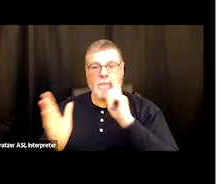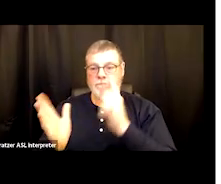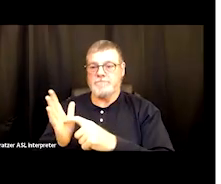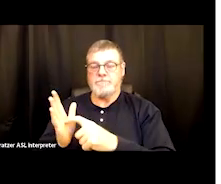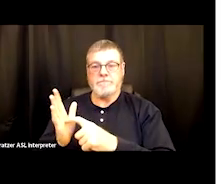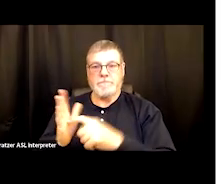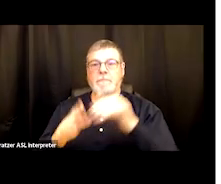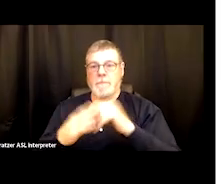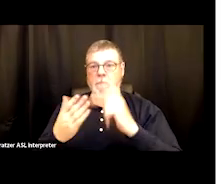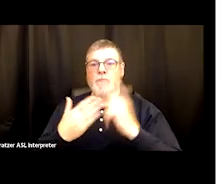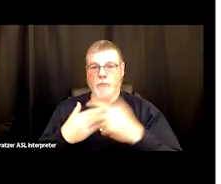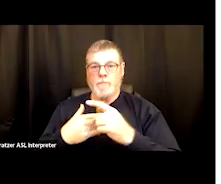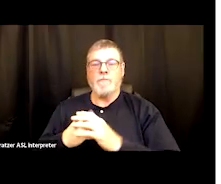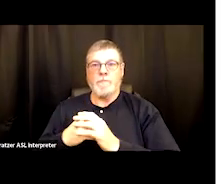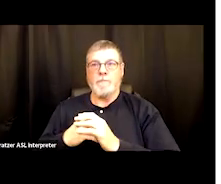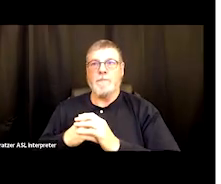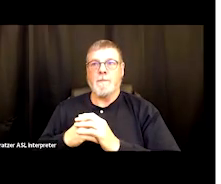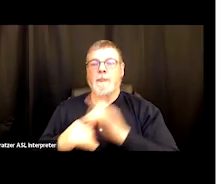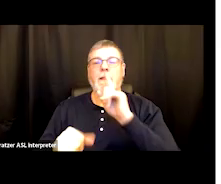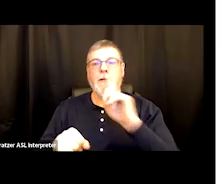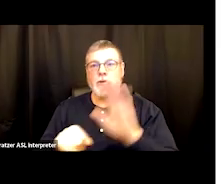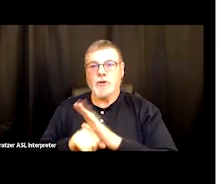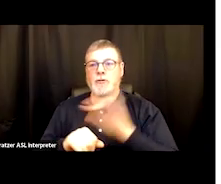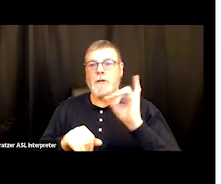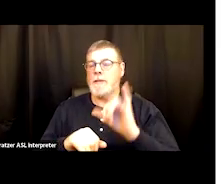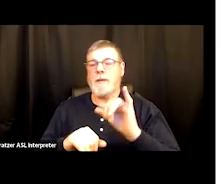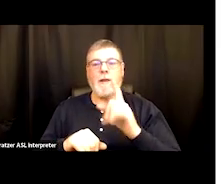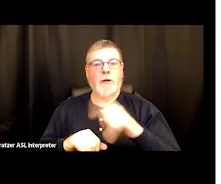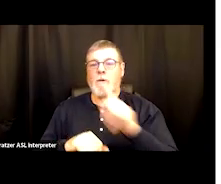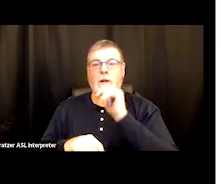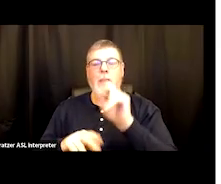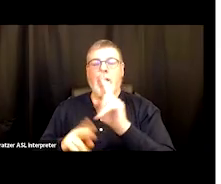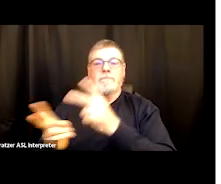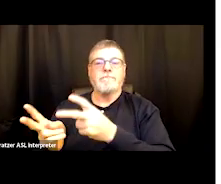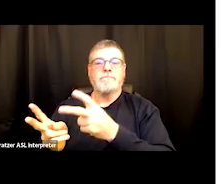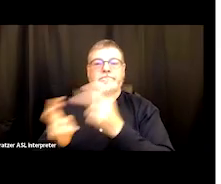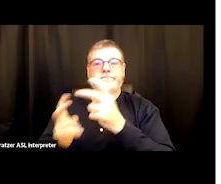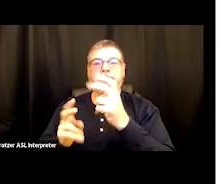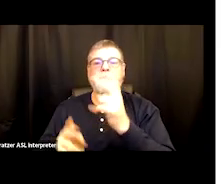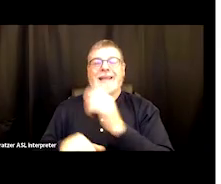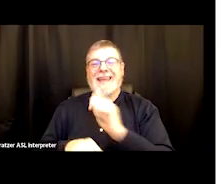in the program. This ensures that you're not using any of their identifiable information.